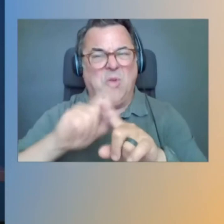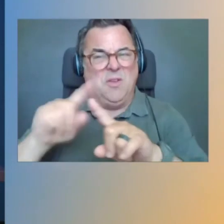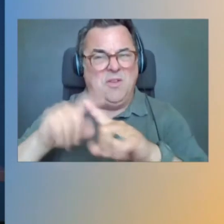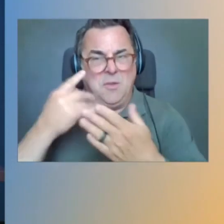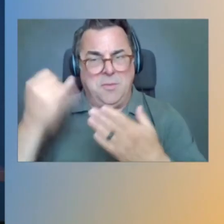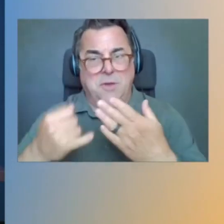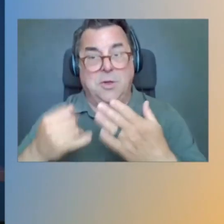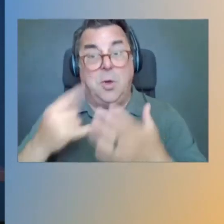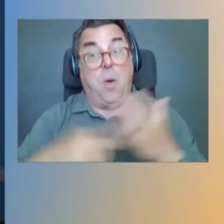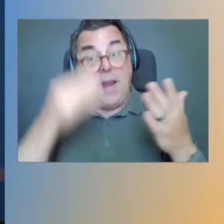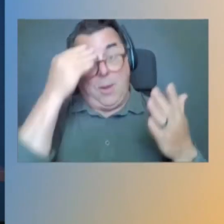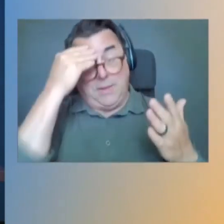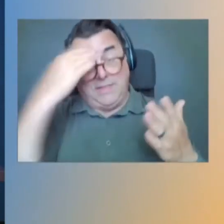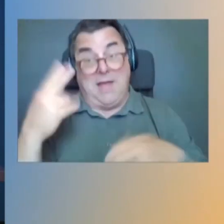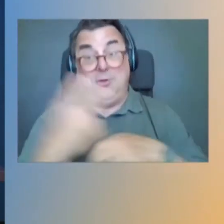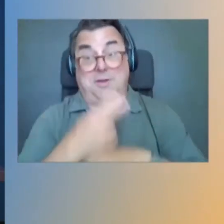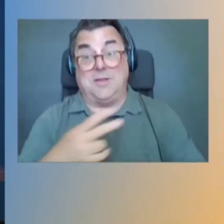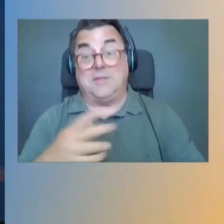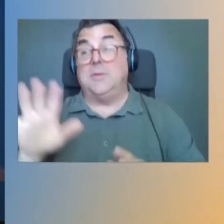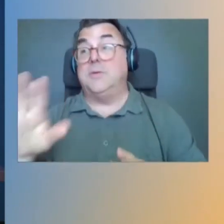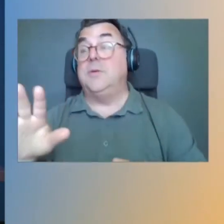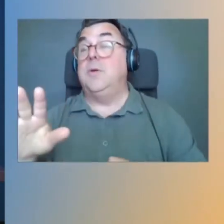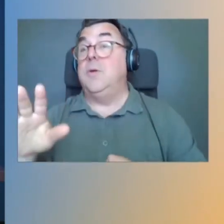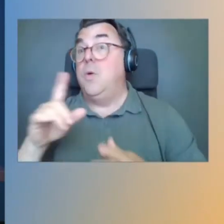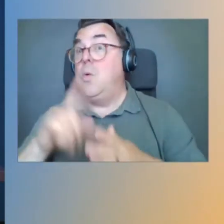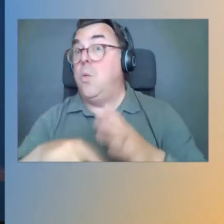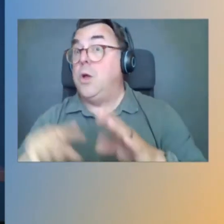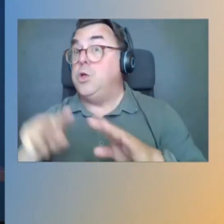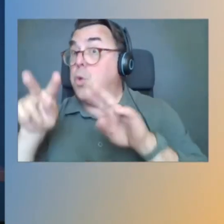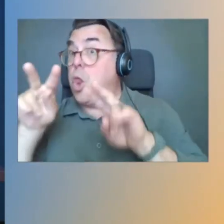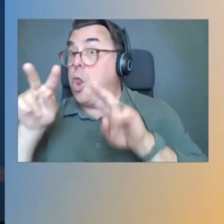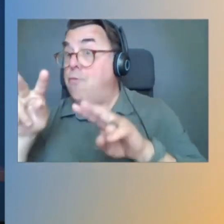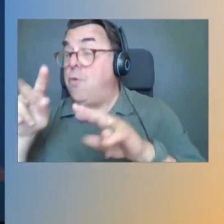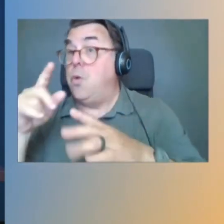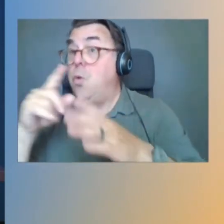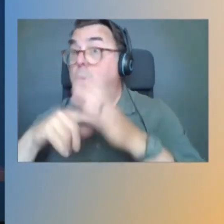is that what you should really expect is in the future,